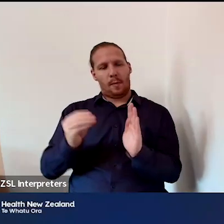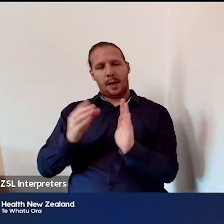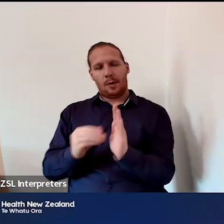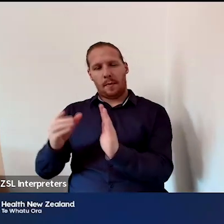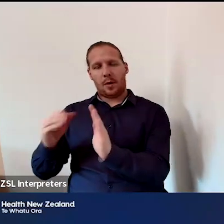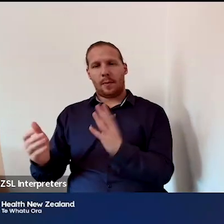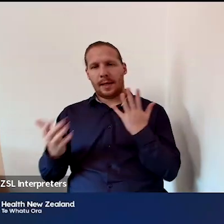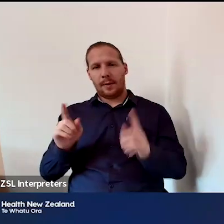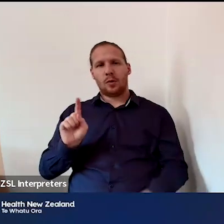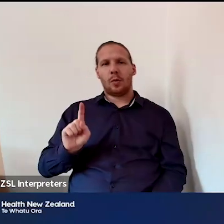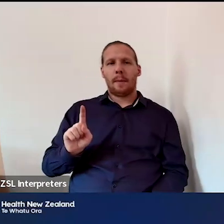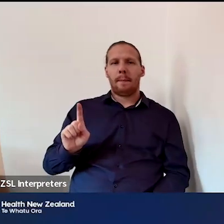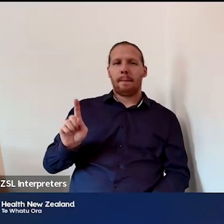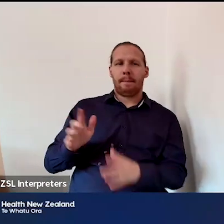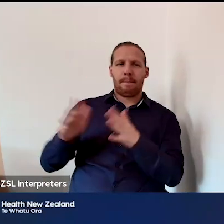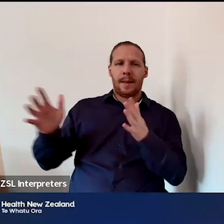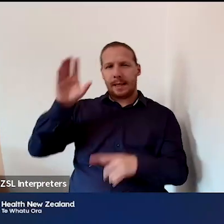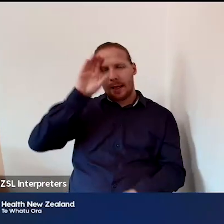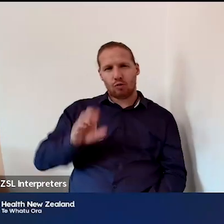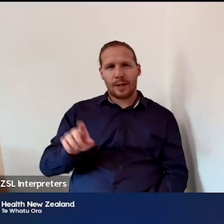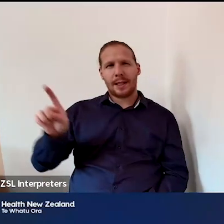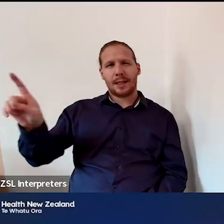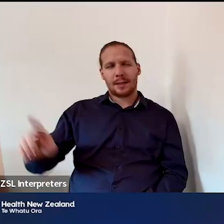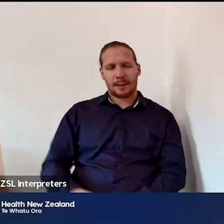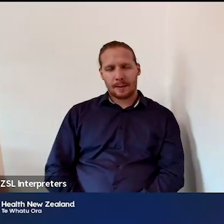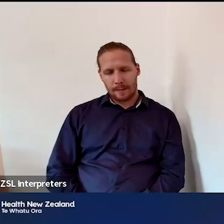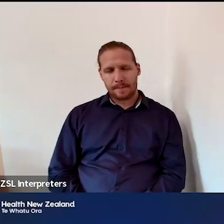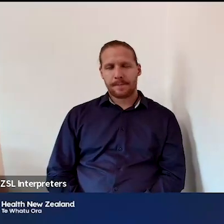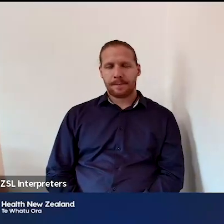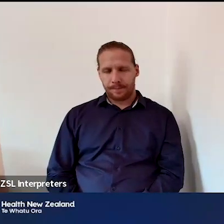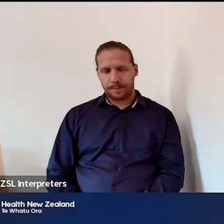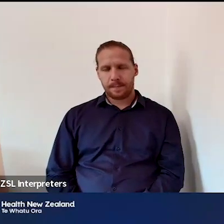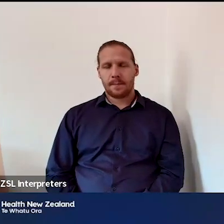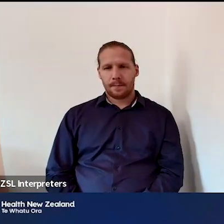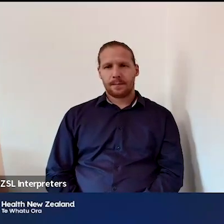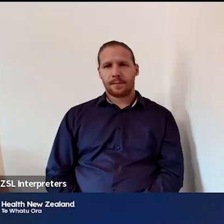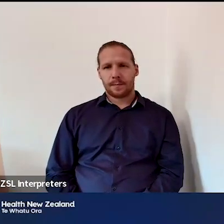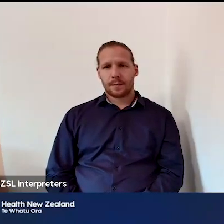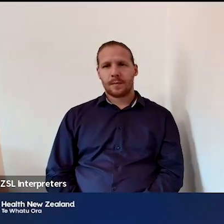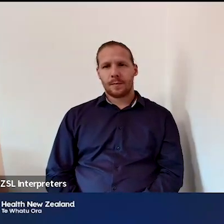that would be quite good, because then you could be, you know, you basically have a larger sample.